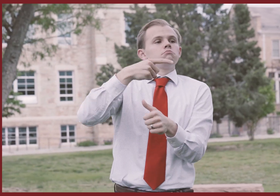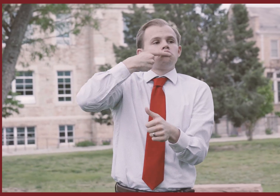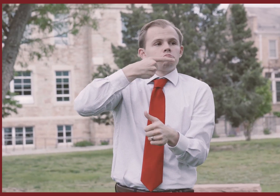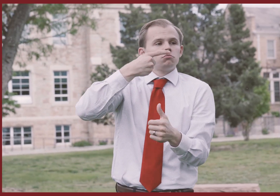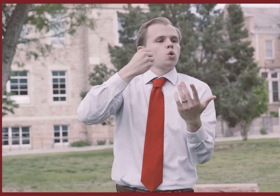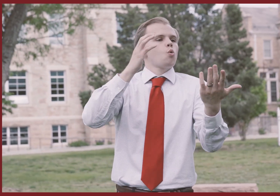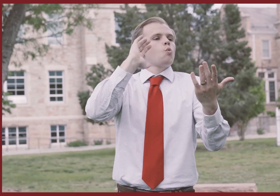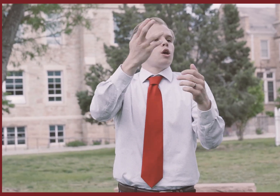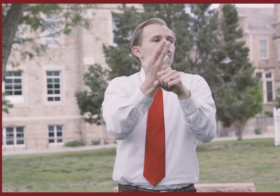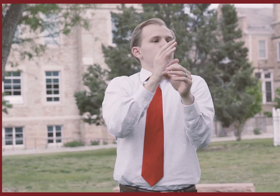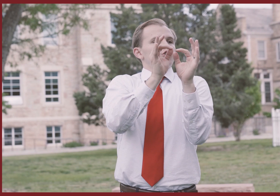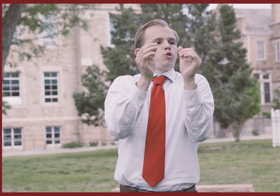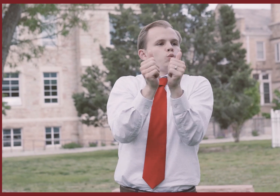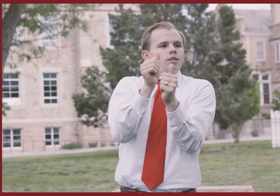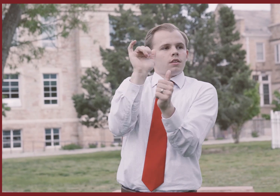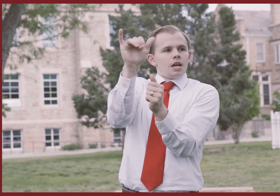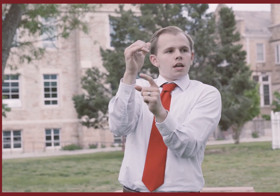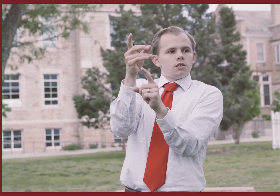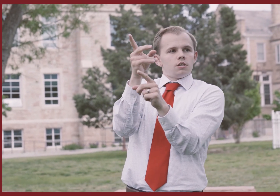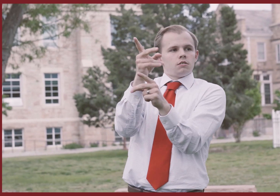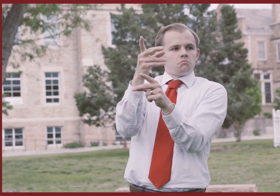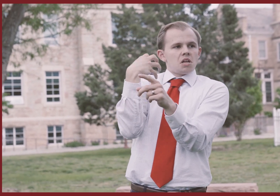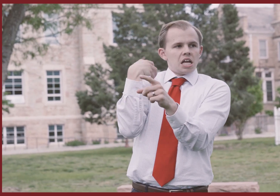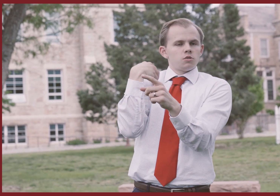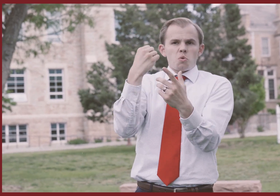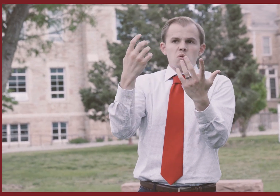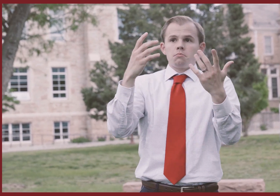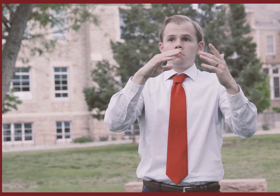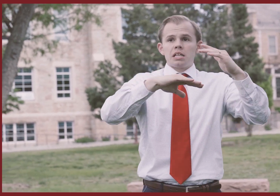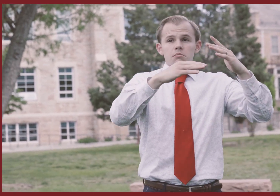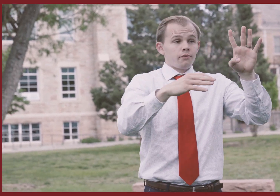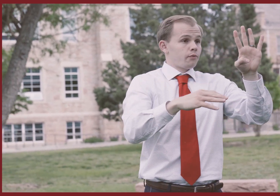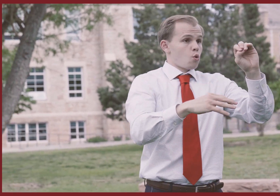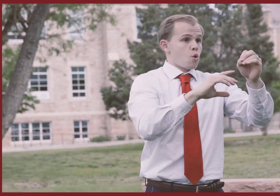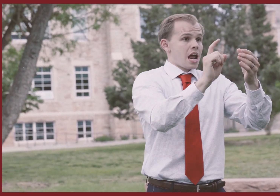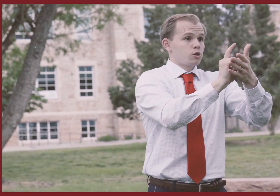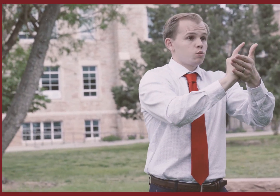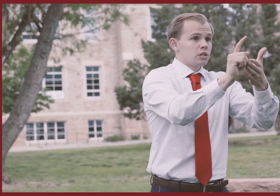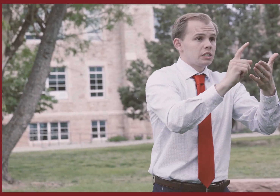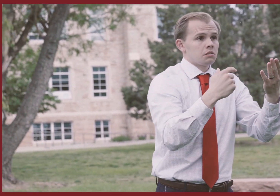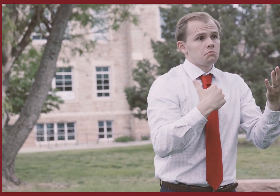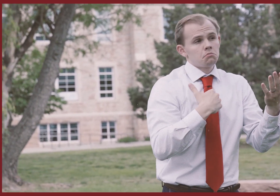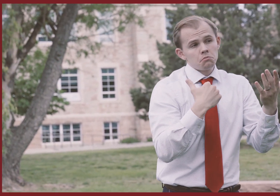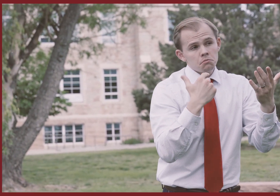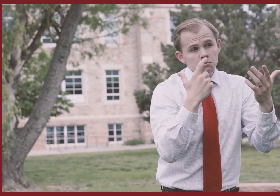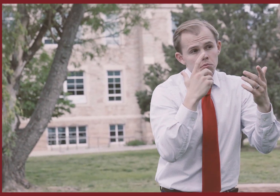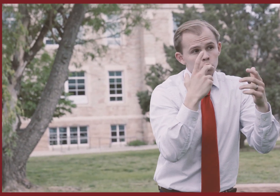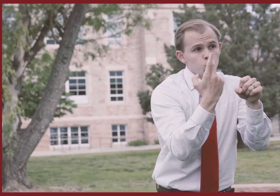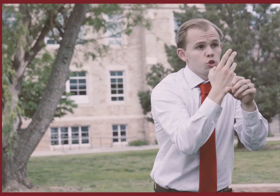Now my direct supervisor, my boss, was hearing and I would use an interpreter with my boss, but, you know,